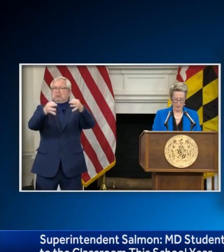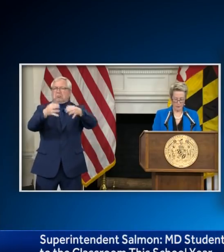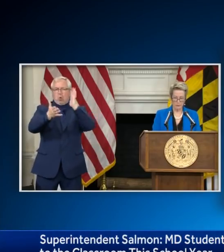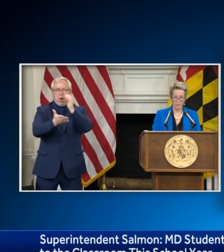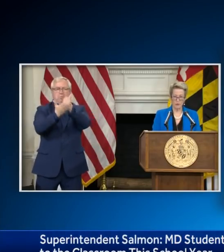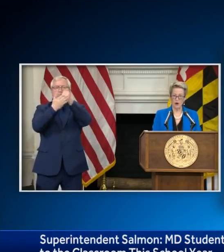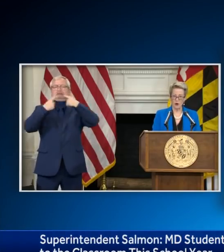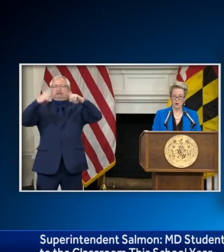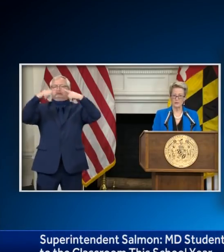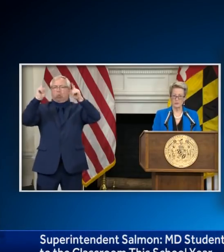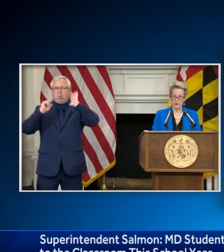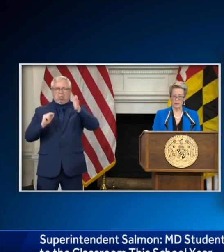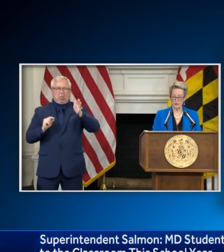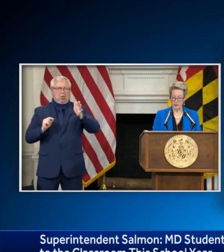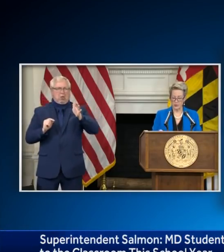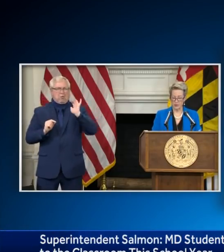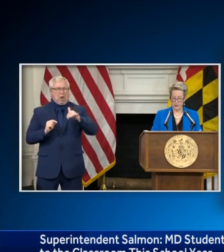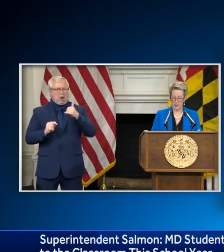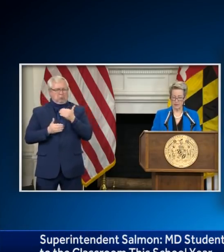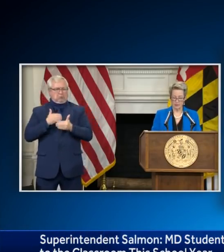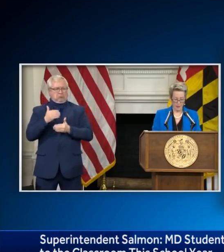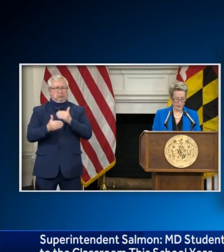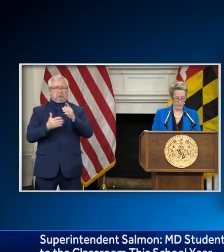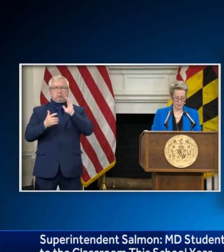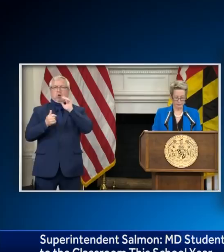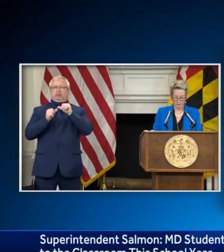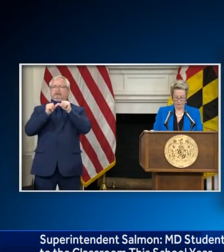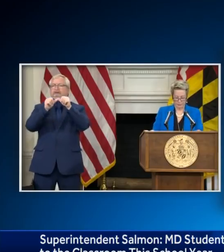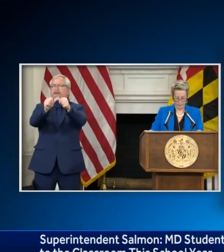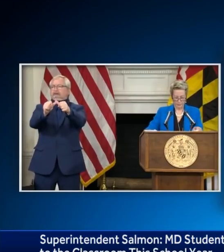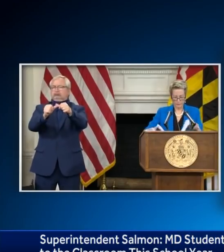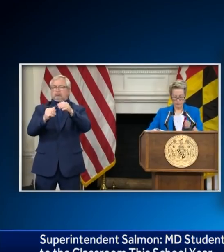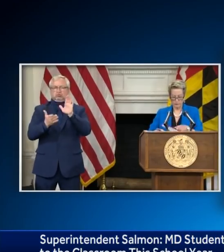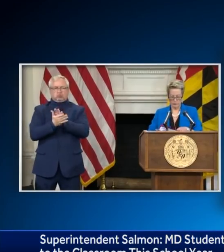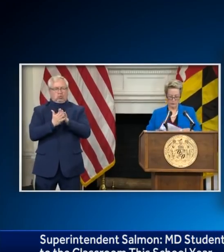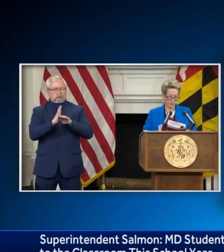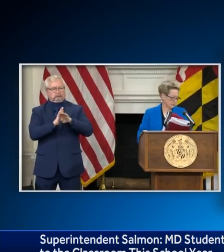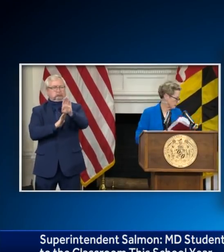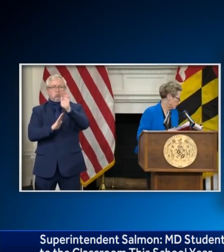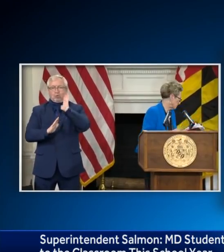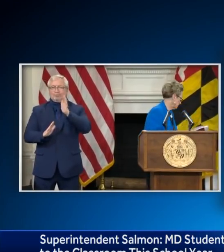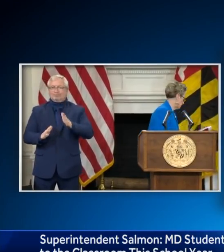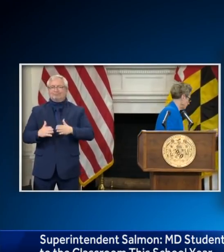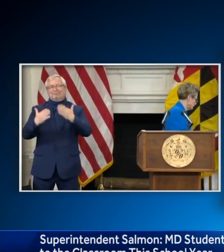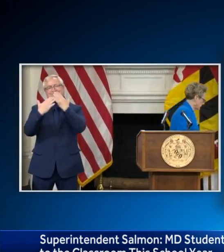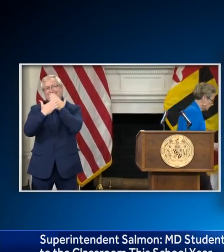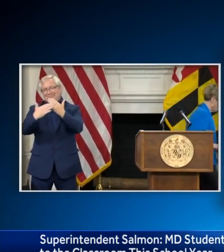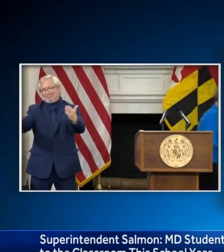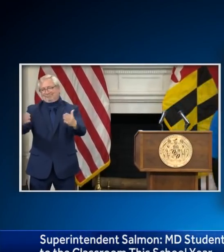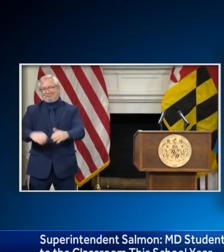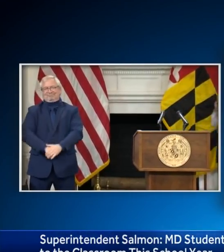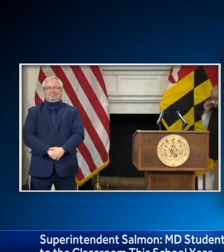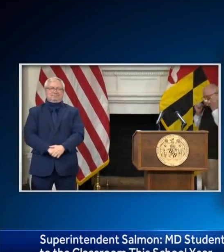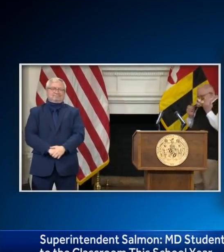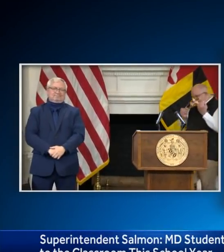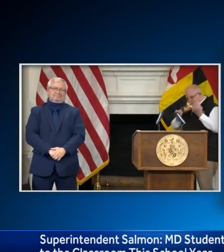SCHOOL COMMUNITIES, THAT WE CAN GET THROUGH THE CRISIS TOGETHER AND COME OUT STRONGER TOGETHER FOR ALL OF OUR MARYLAND STUDENTS.